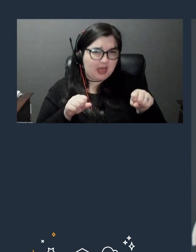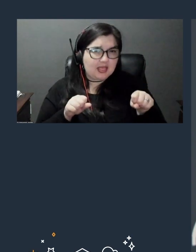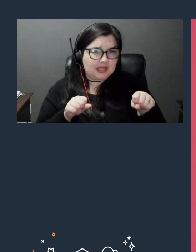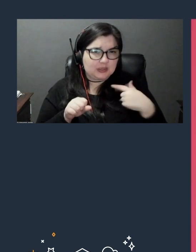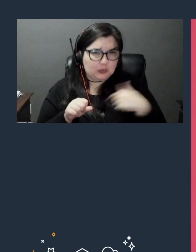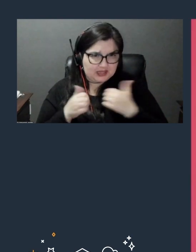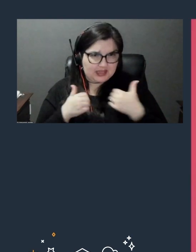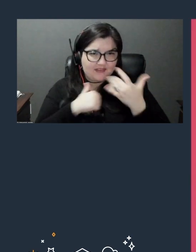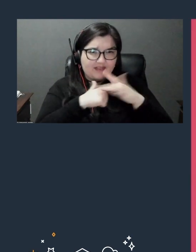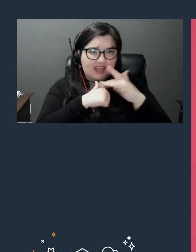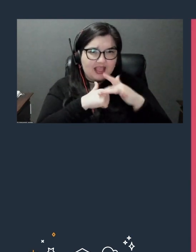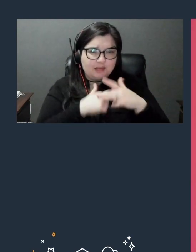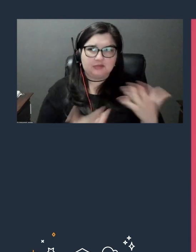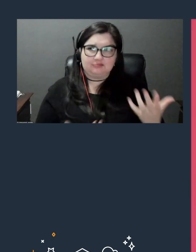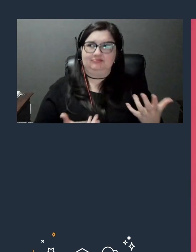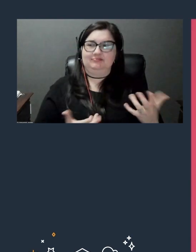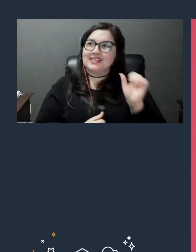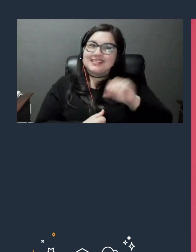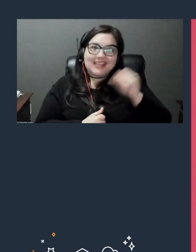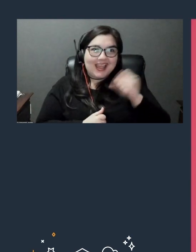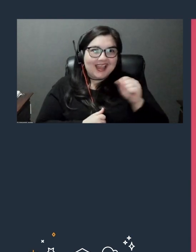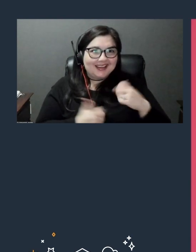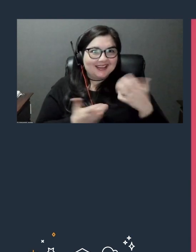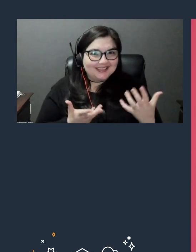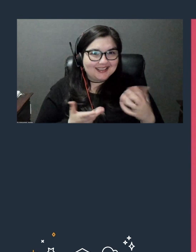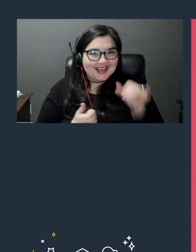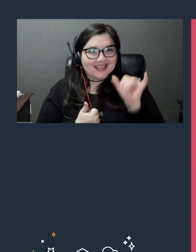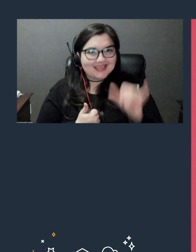Yeah, I mean, so this is actually what I think, Steve.